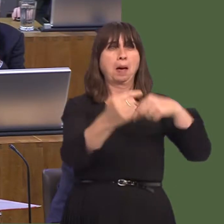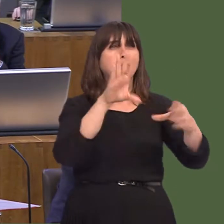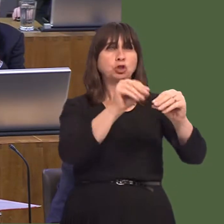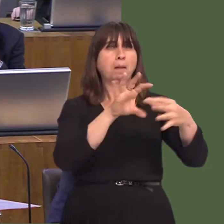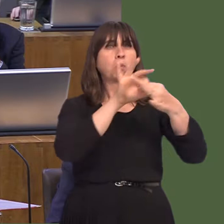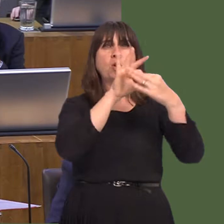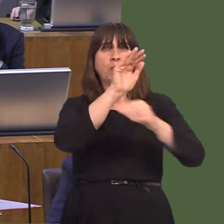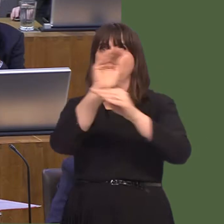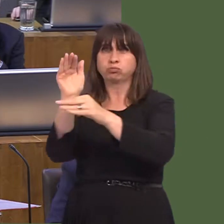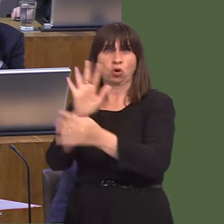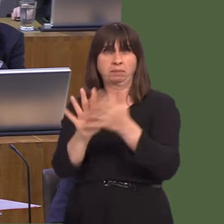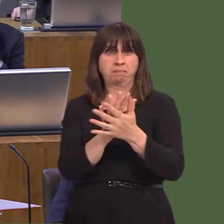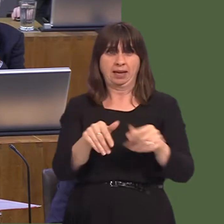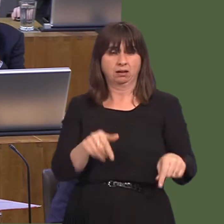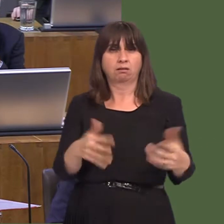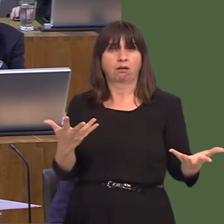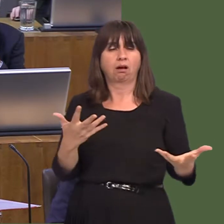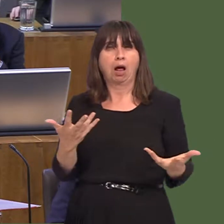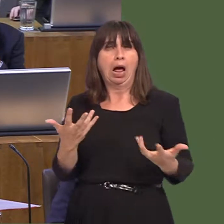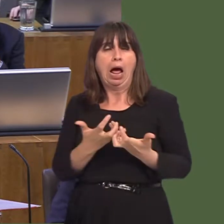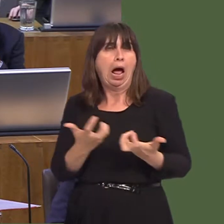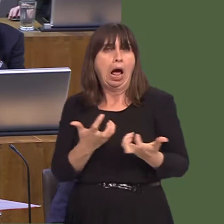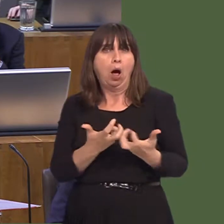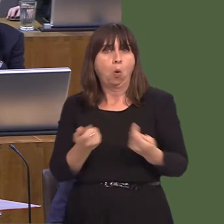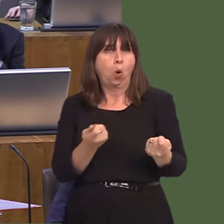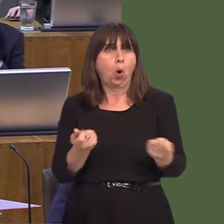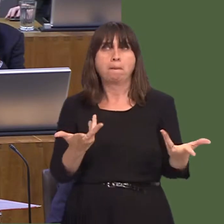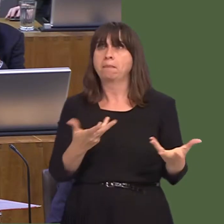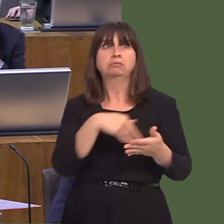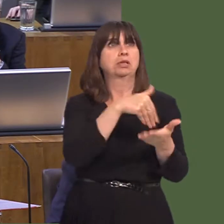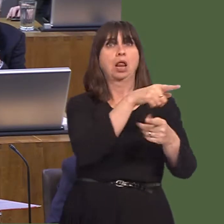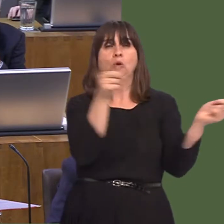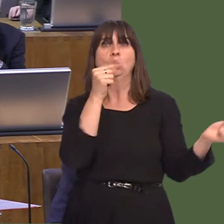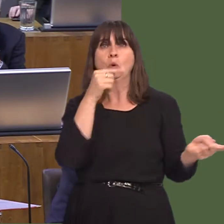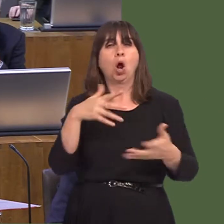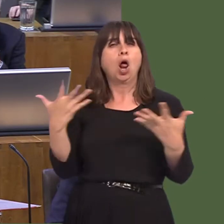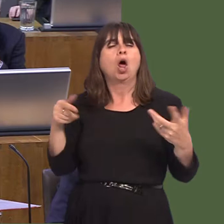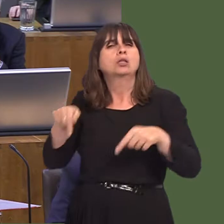Our abattoirs, for example, would struggle hugely if they weren't able to recruit from other countries.